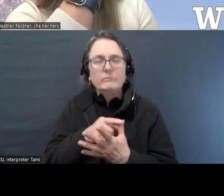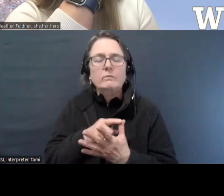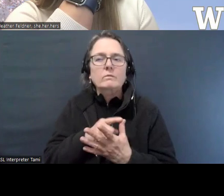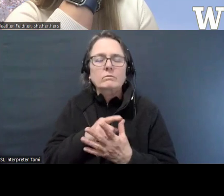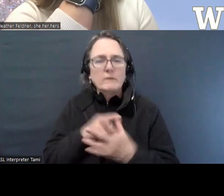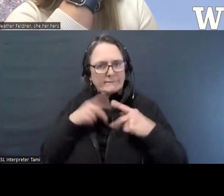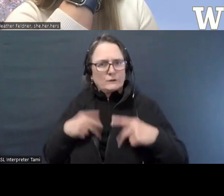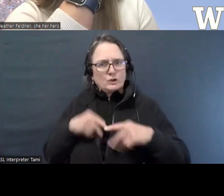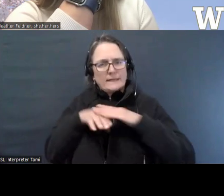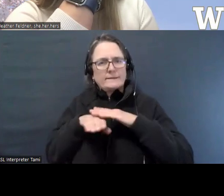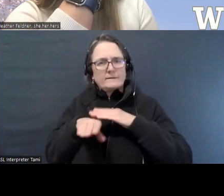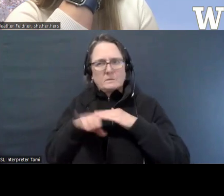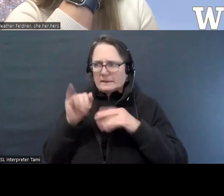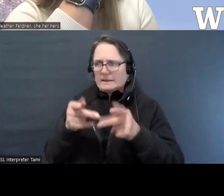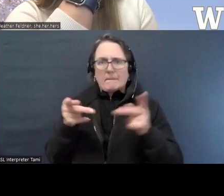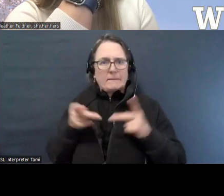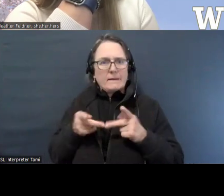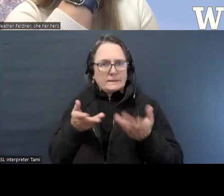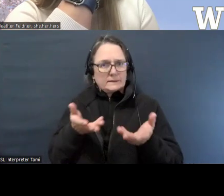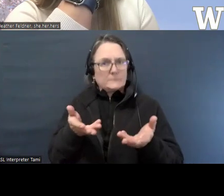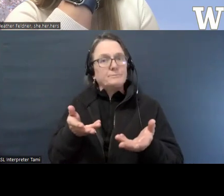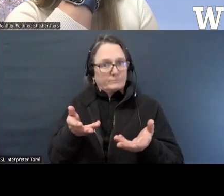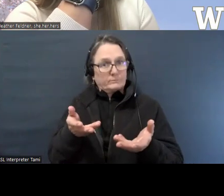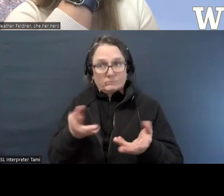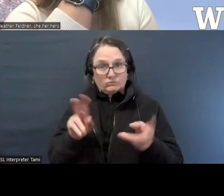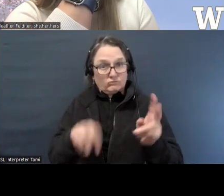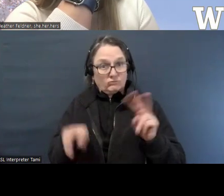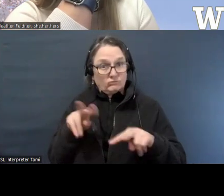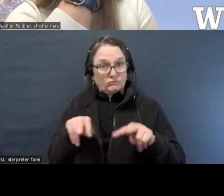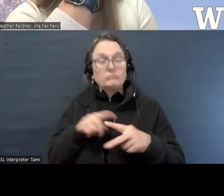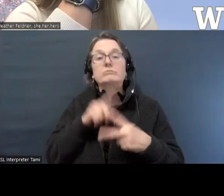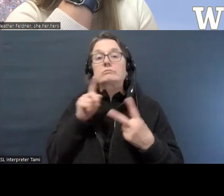of the facility and the staff of the facility